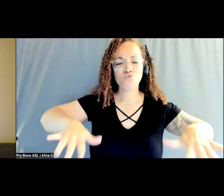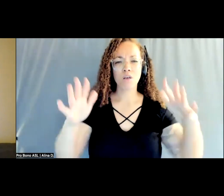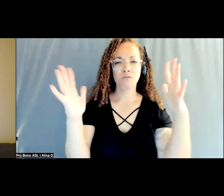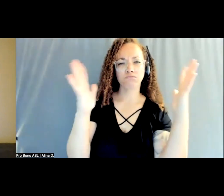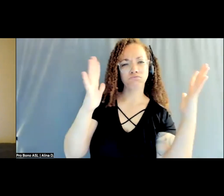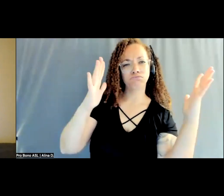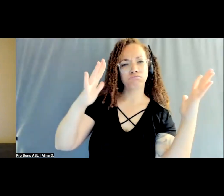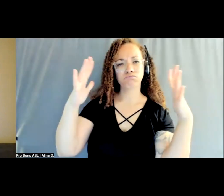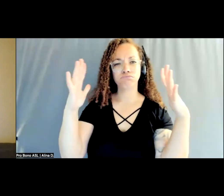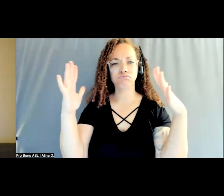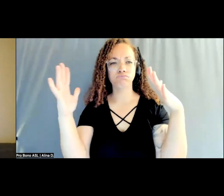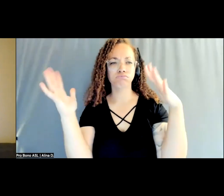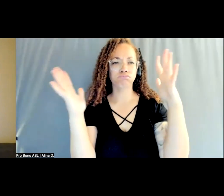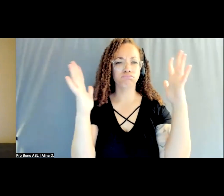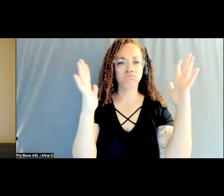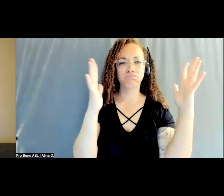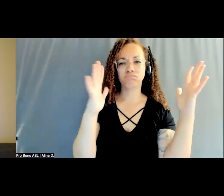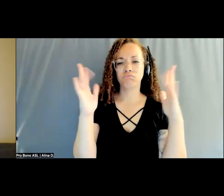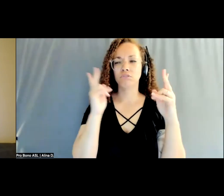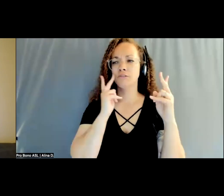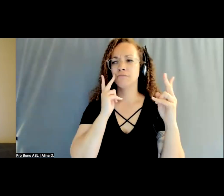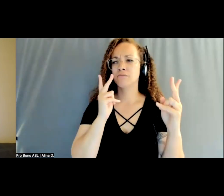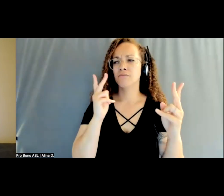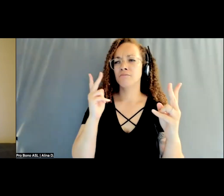petrified with memory of being uprooted, cut down.